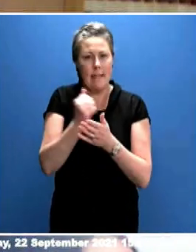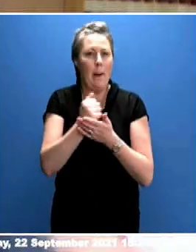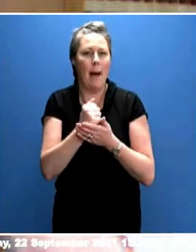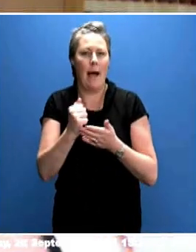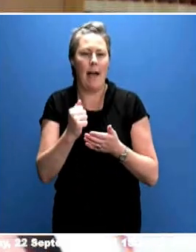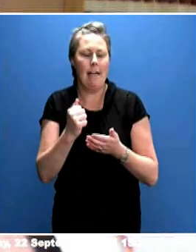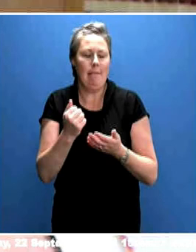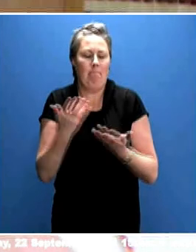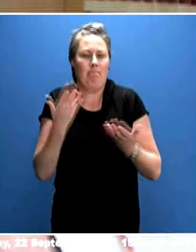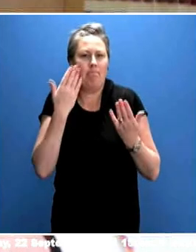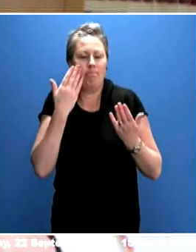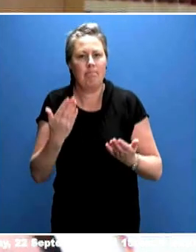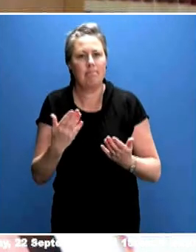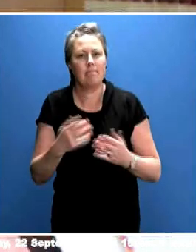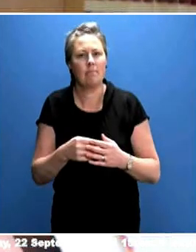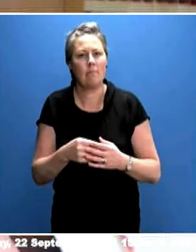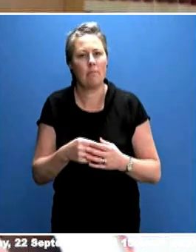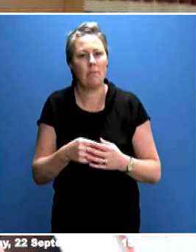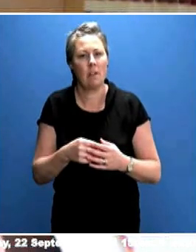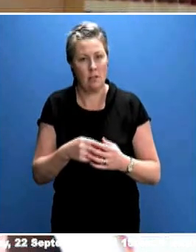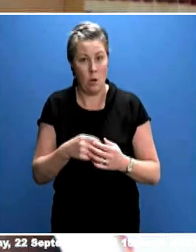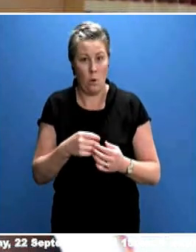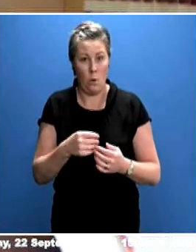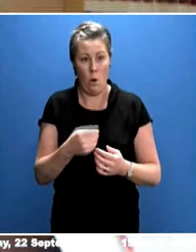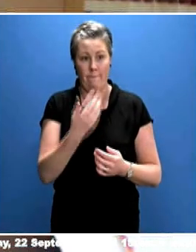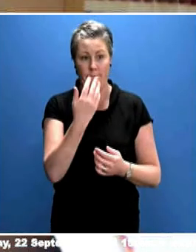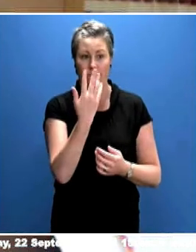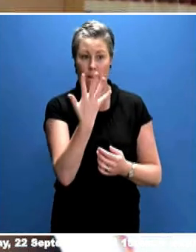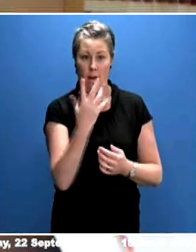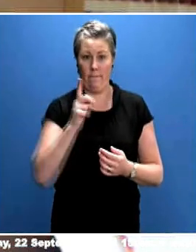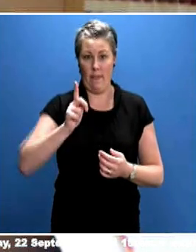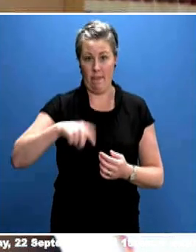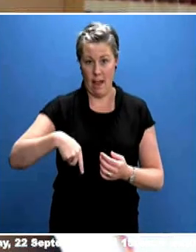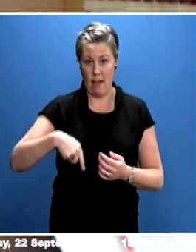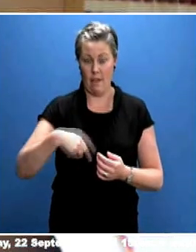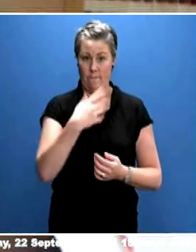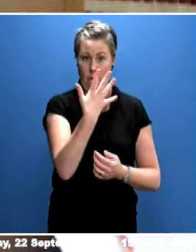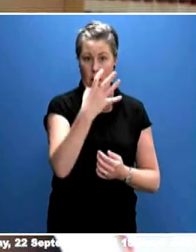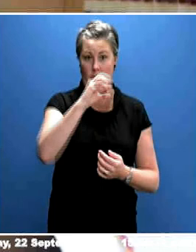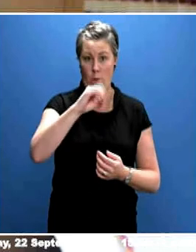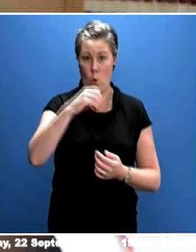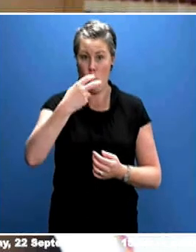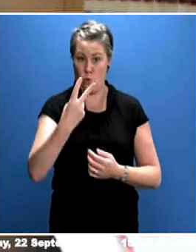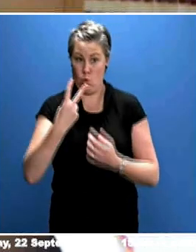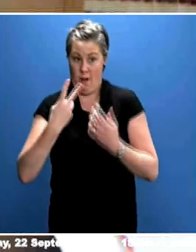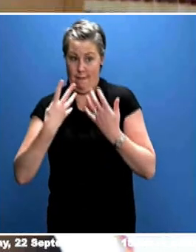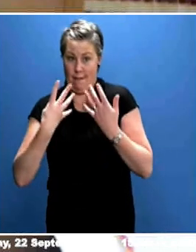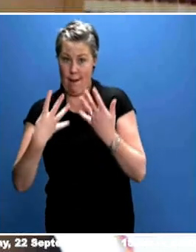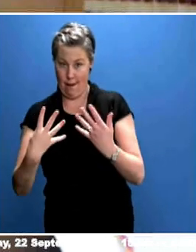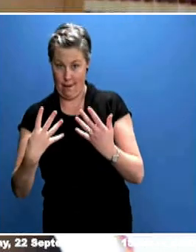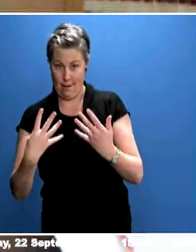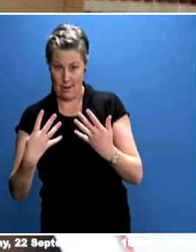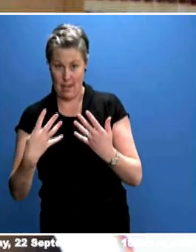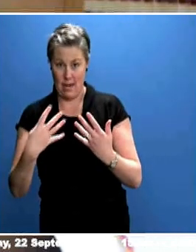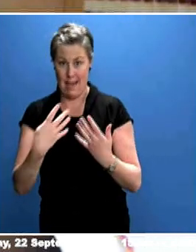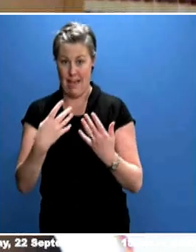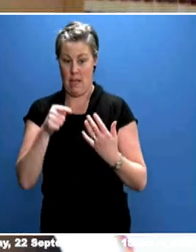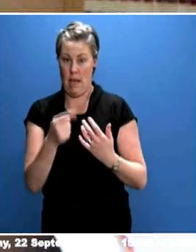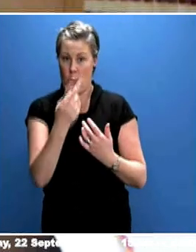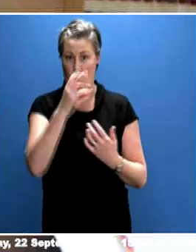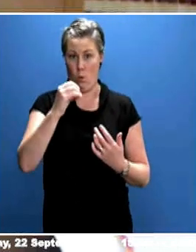It was 2,029 at 20 June 2018 of whom 2,760 were Aboriginals.